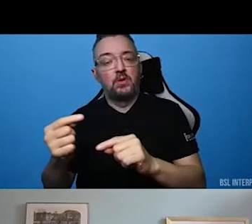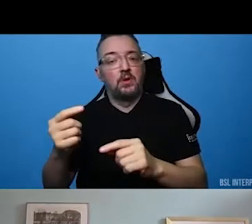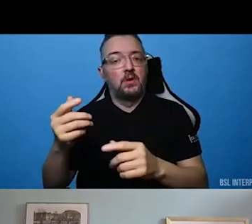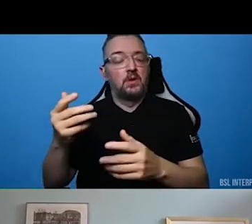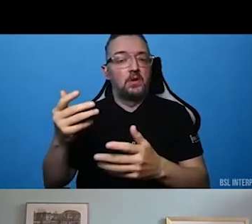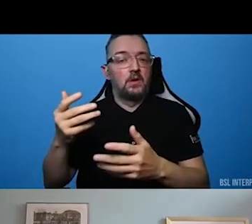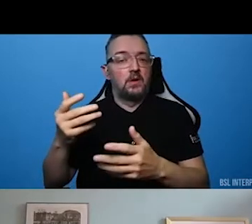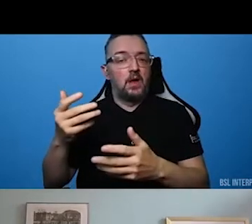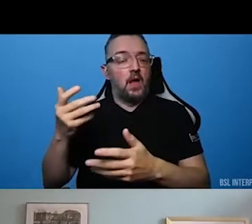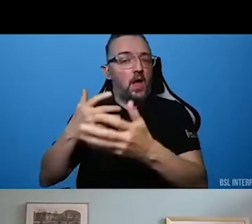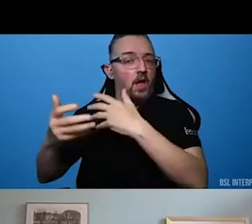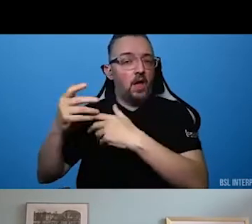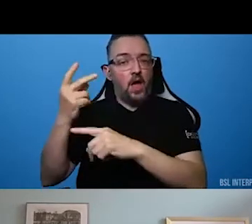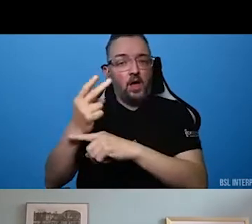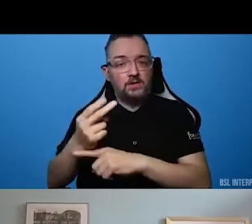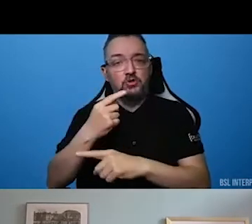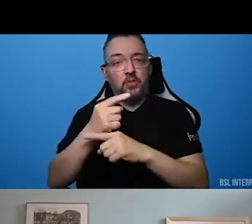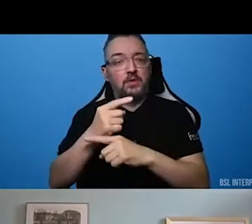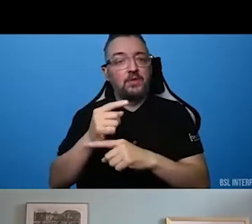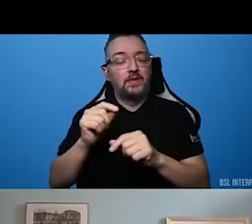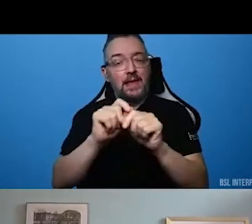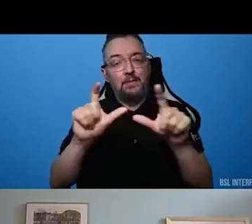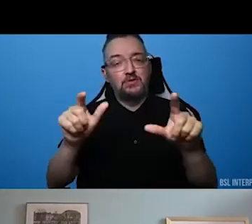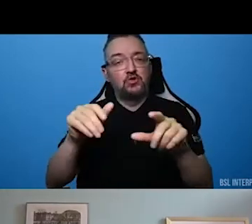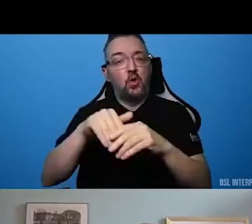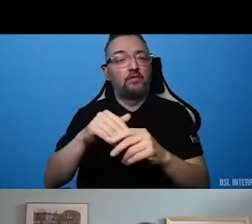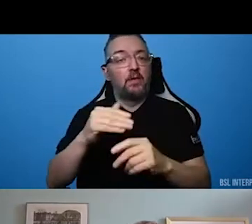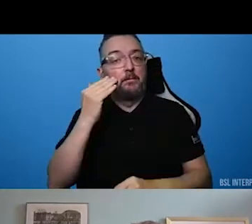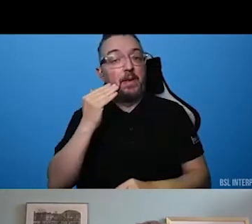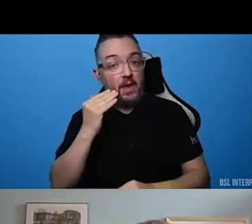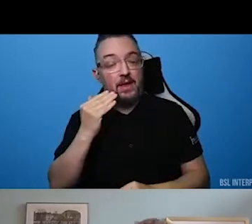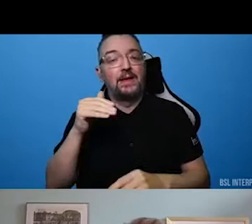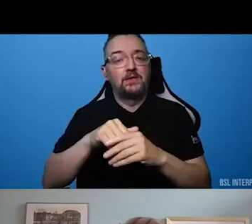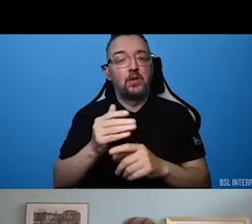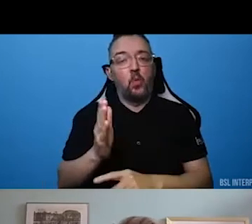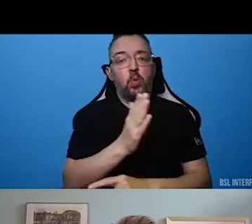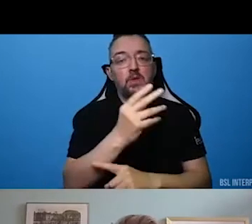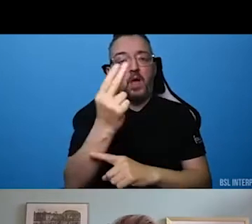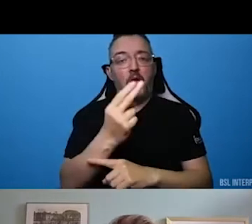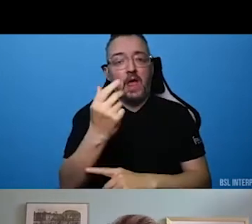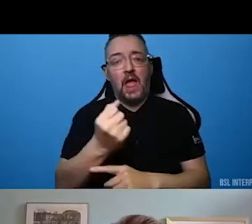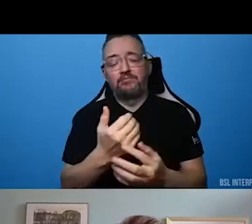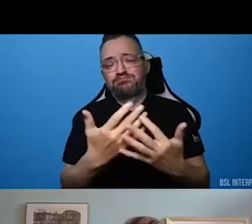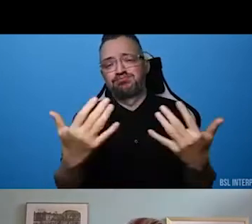titled 'The Image of the Black in Western Art' which contains hundreds of such images.